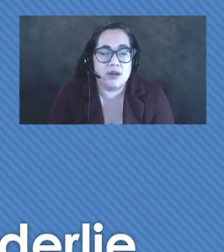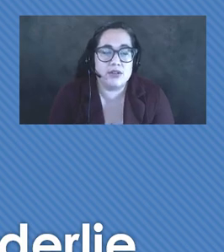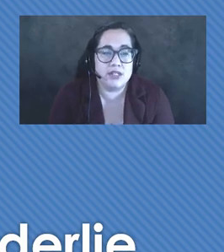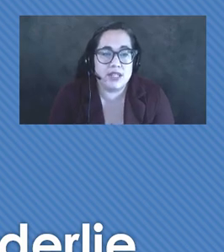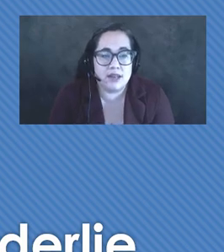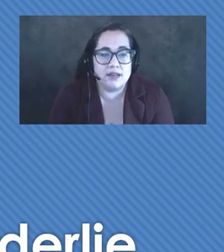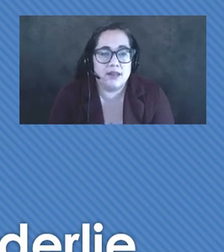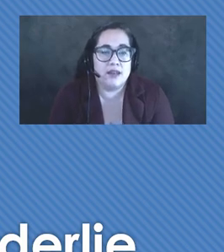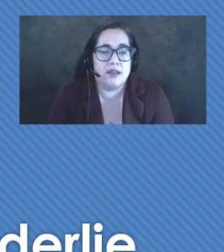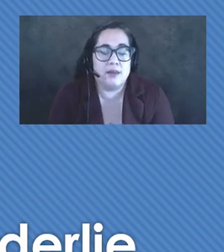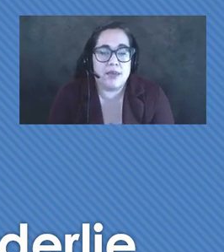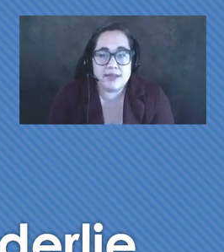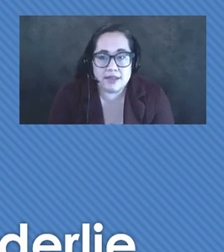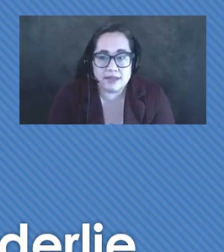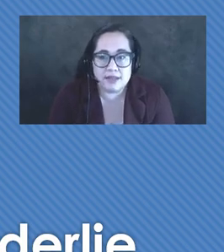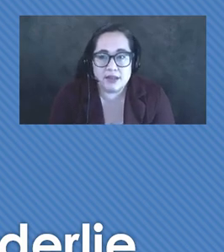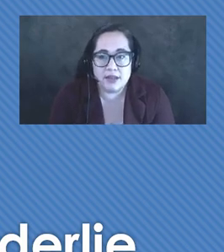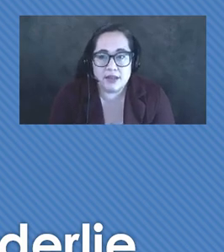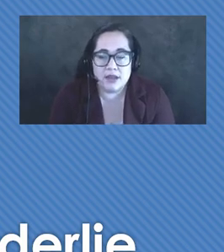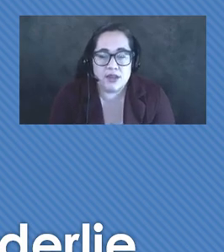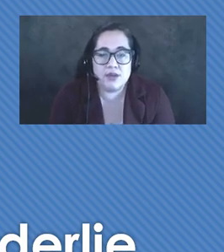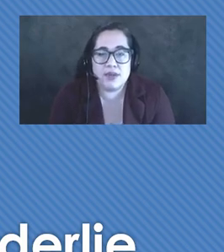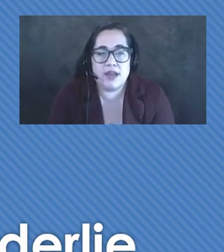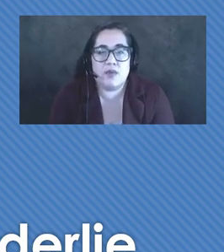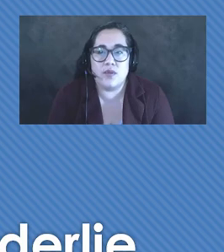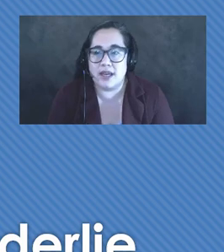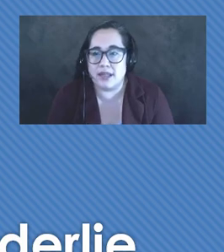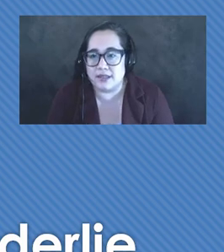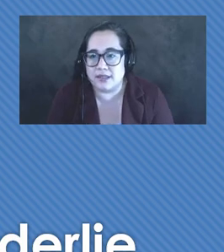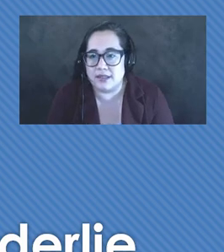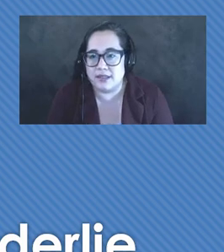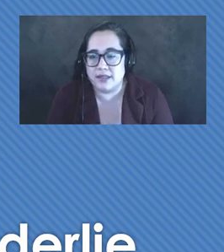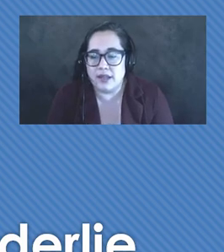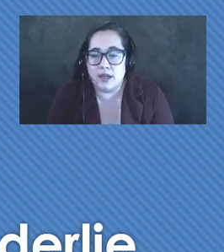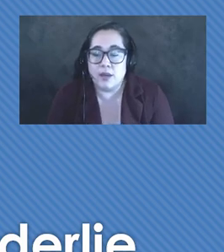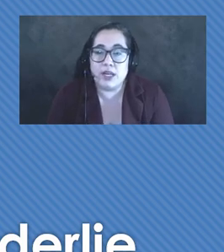understand the message. You can't retell it. But